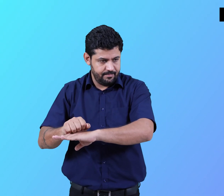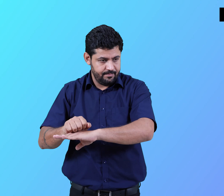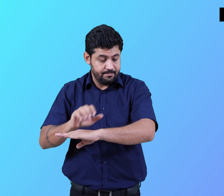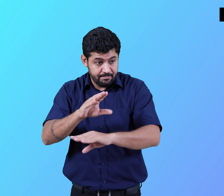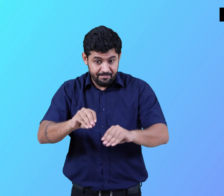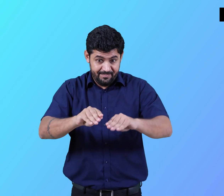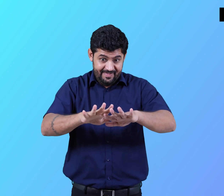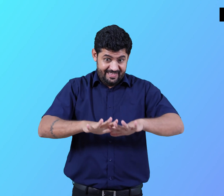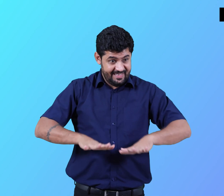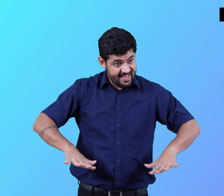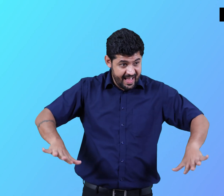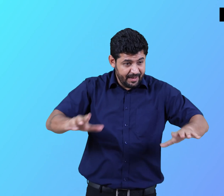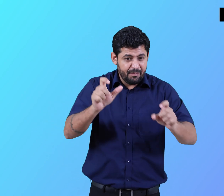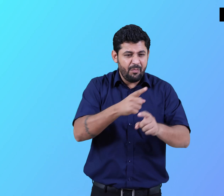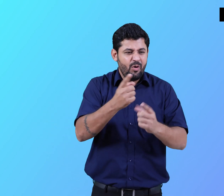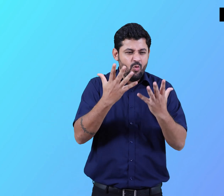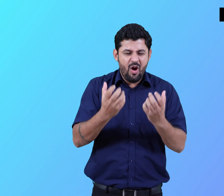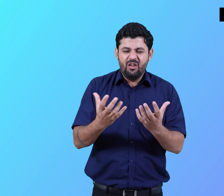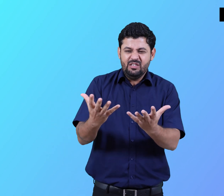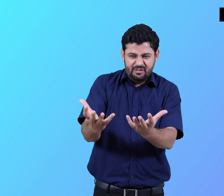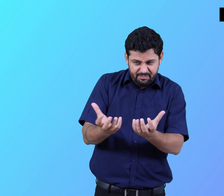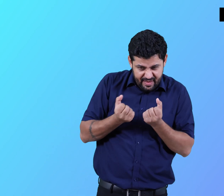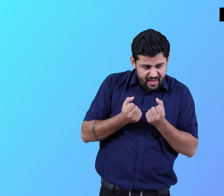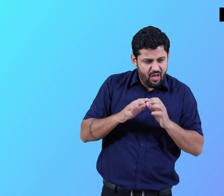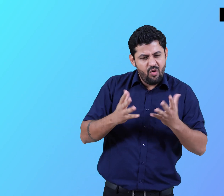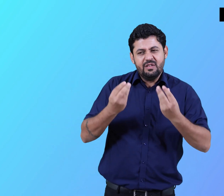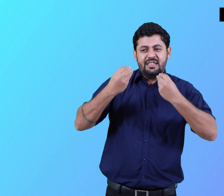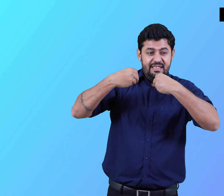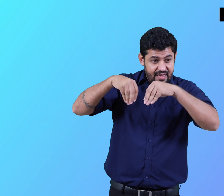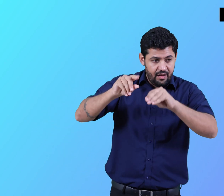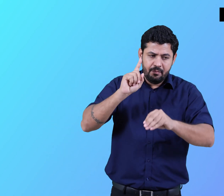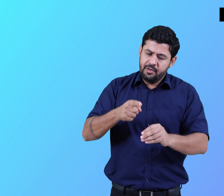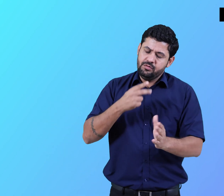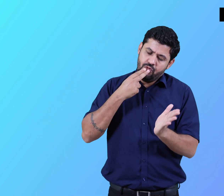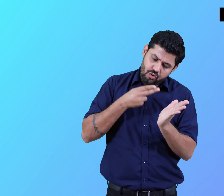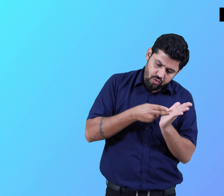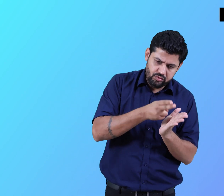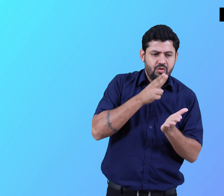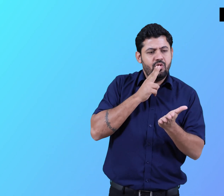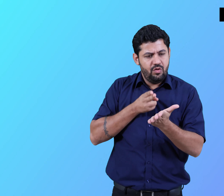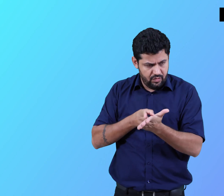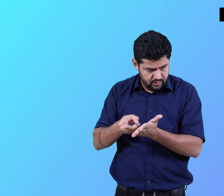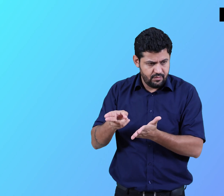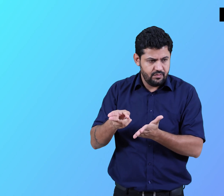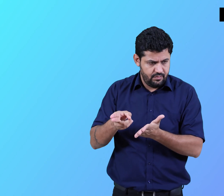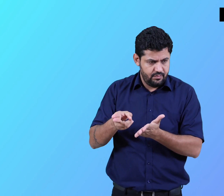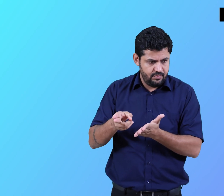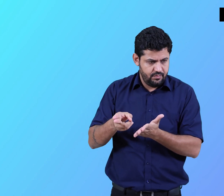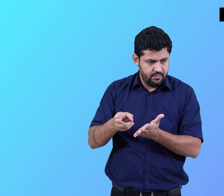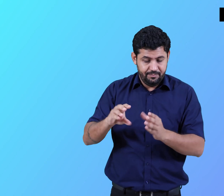“Don’t cheat each other when you buy or sell land.